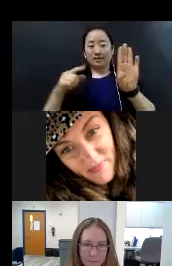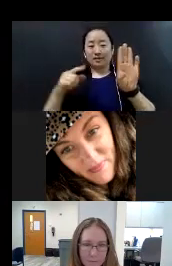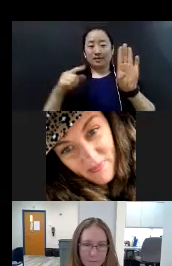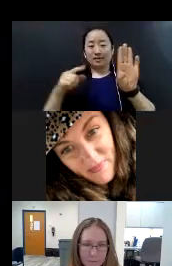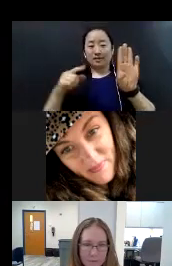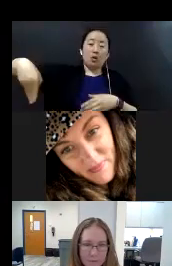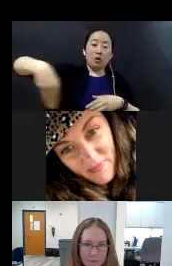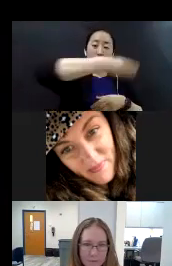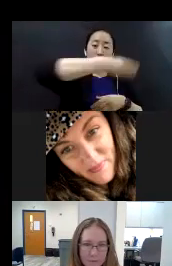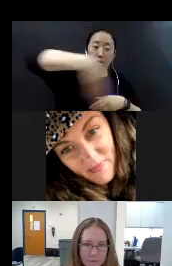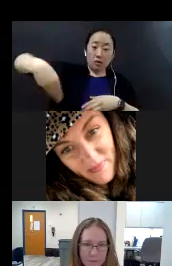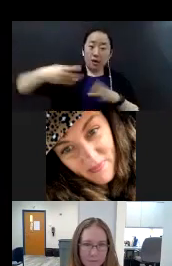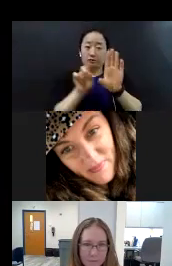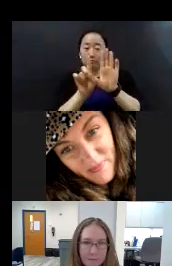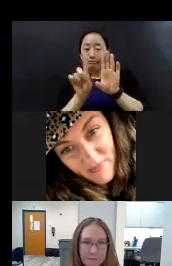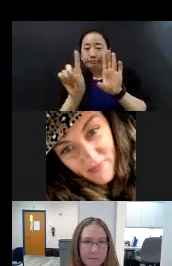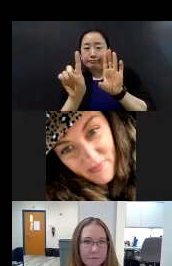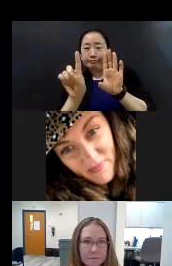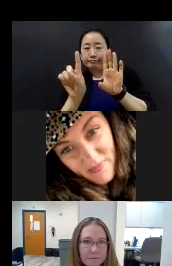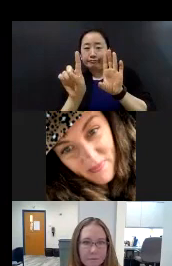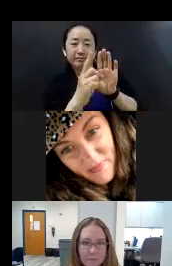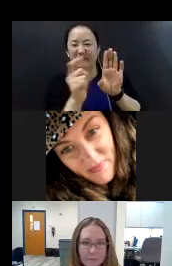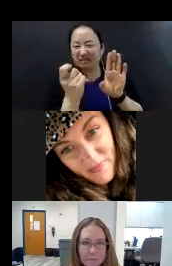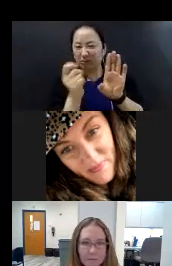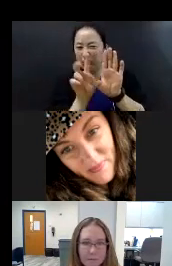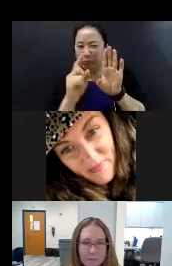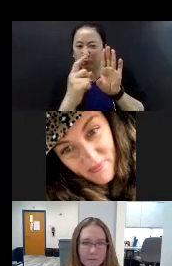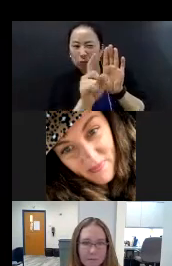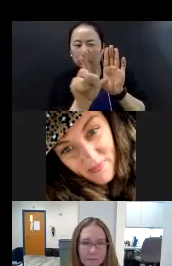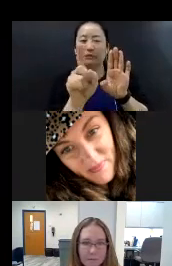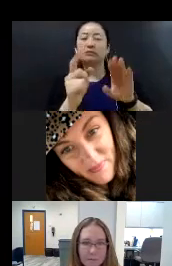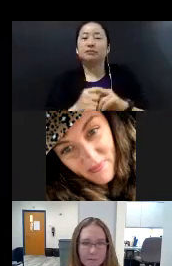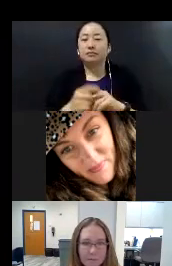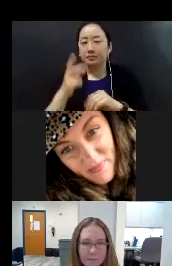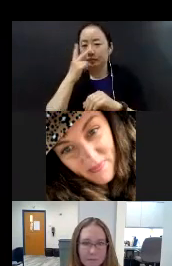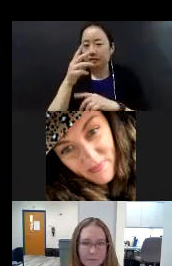INTO THE KITCHEN. THEN WE CAN KIND OF TURN.